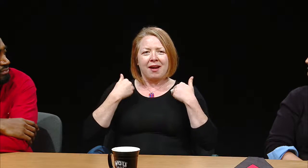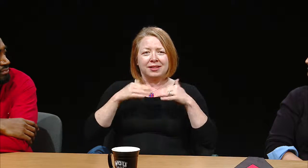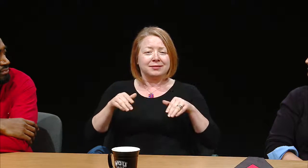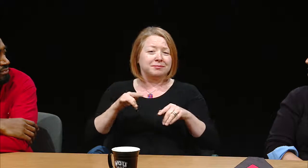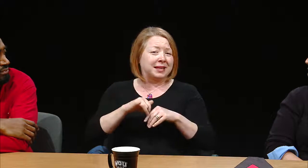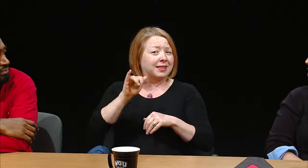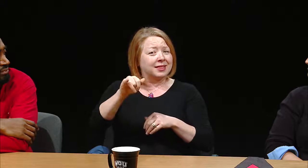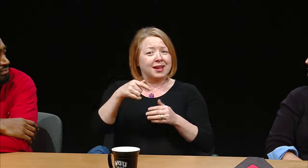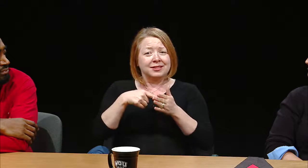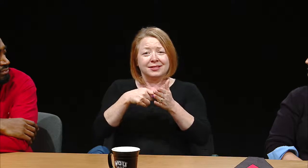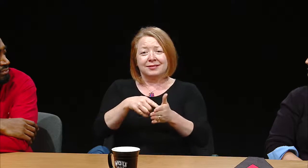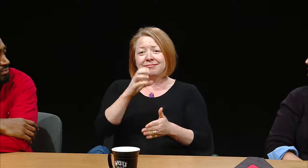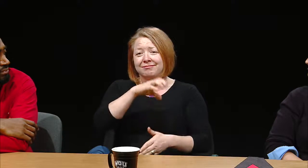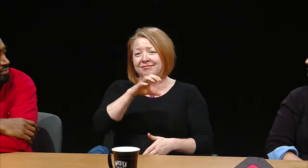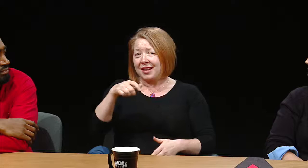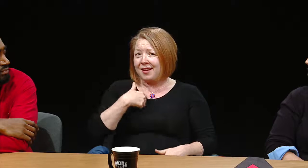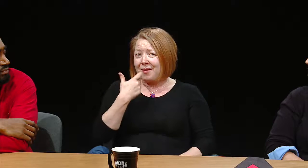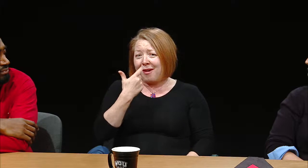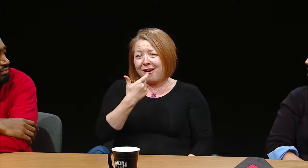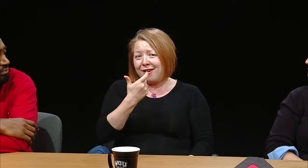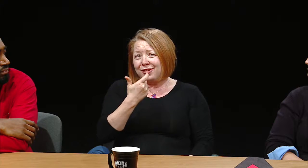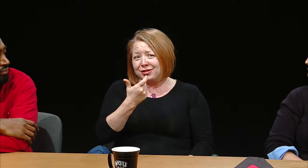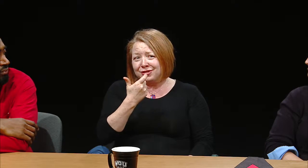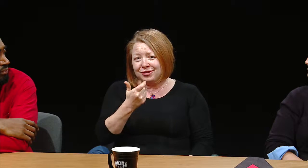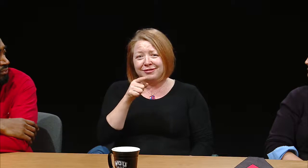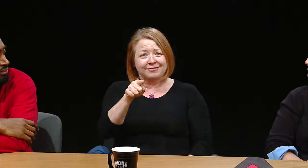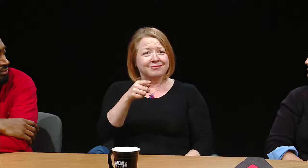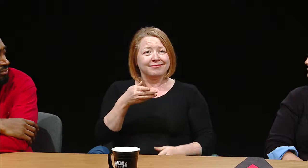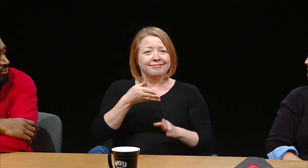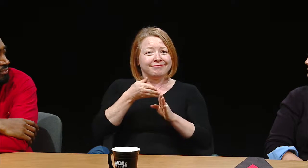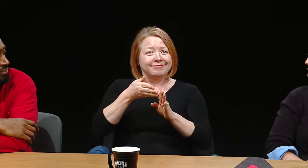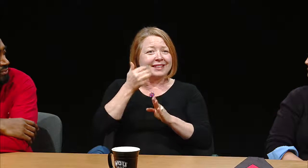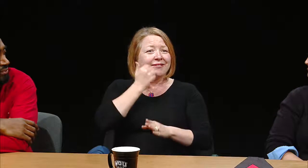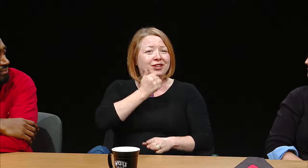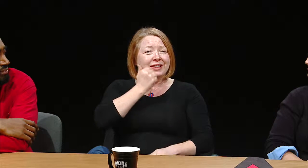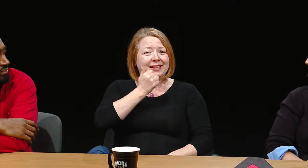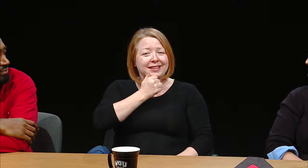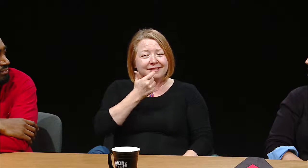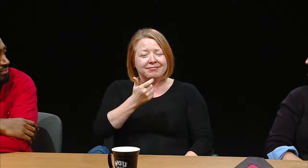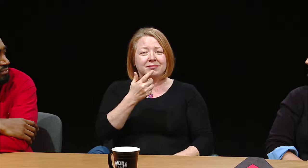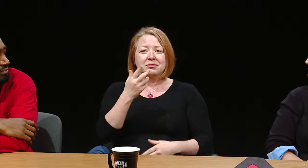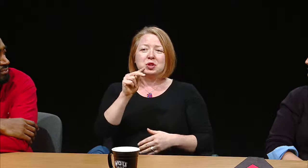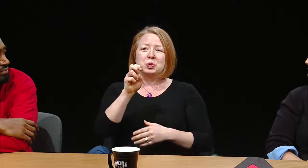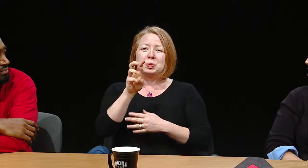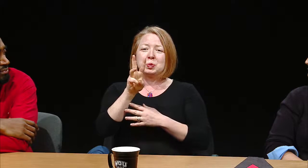It was during -- we had rented a DVD from Redbox, and it was "Pan's Labyrinth."